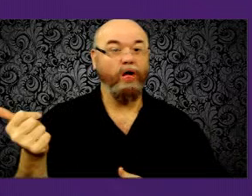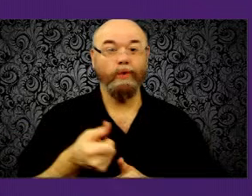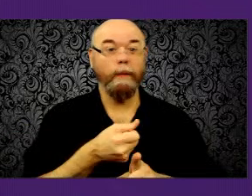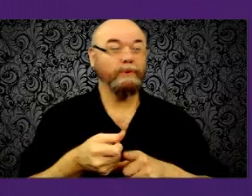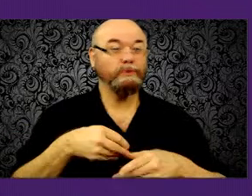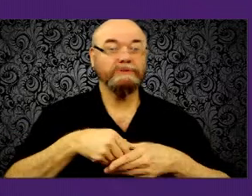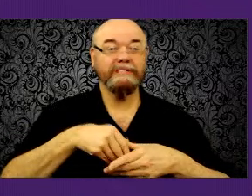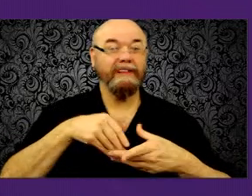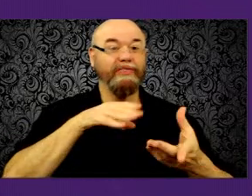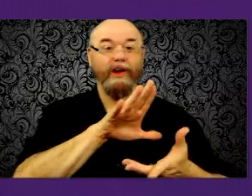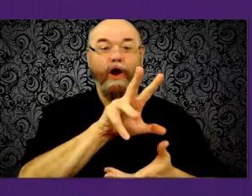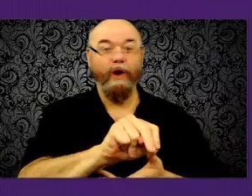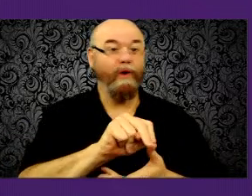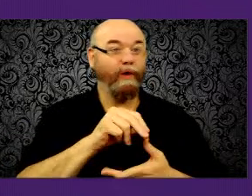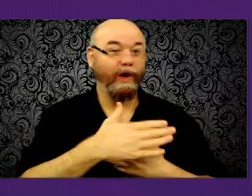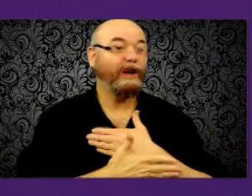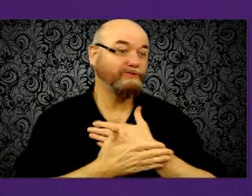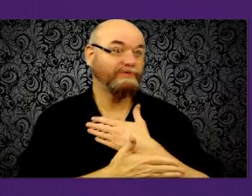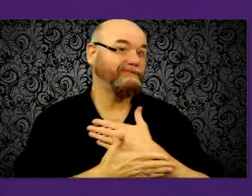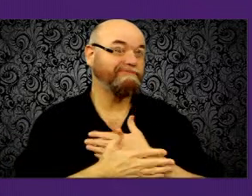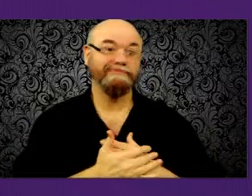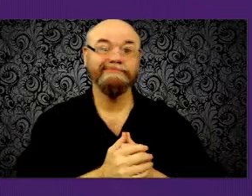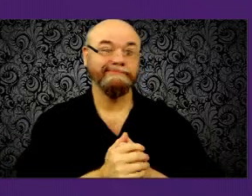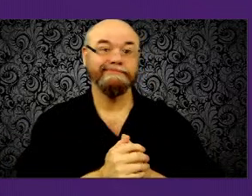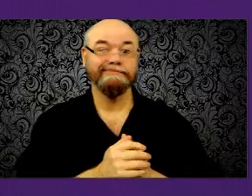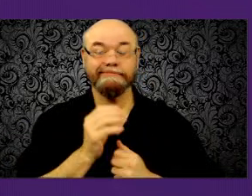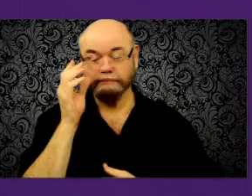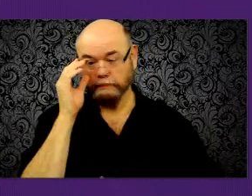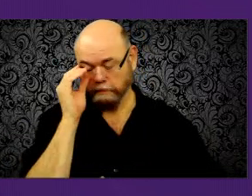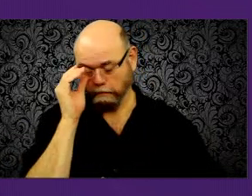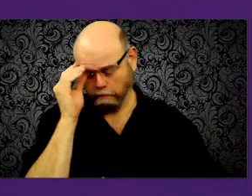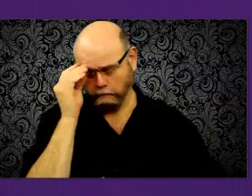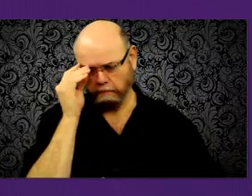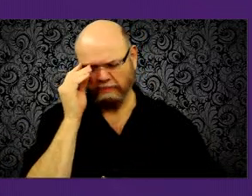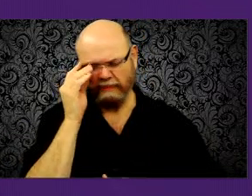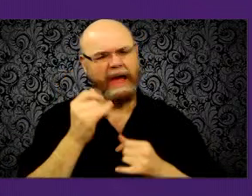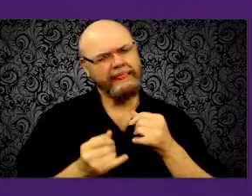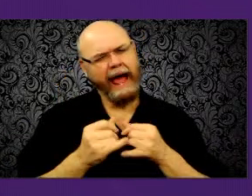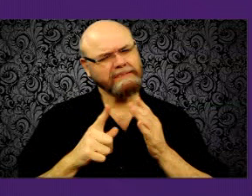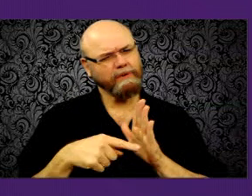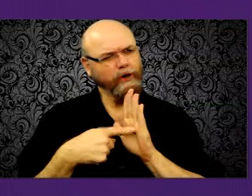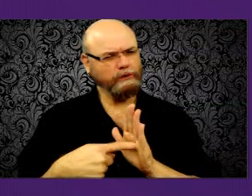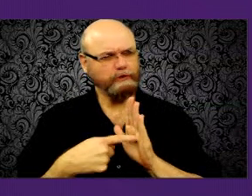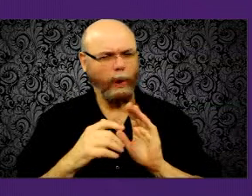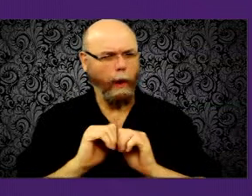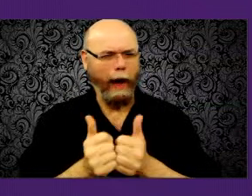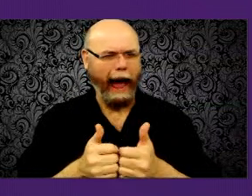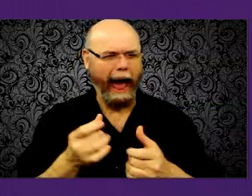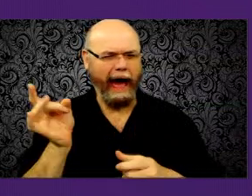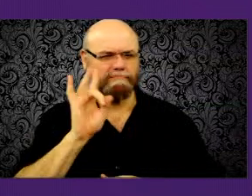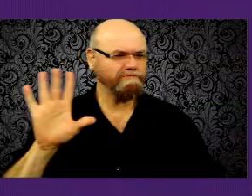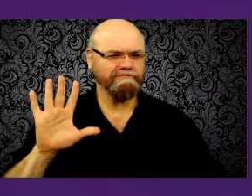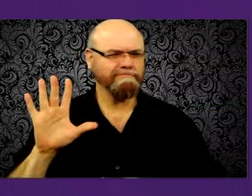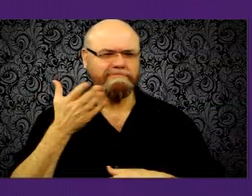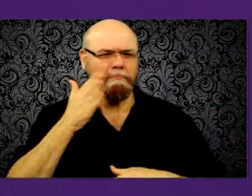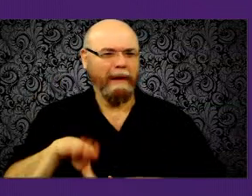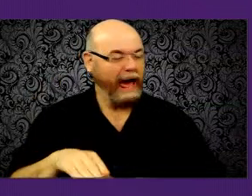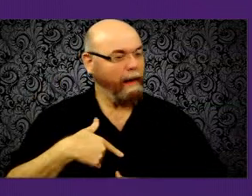Lastly, it highlights how truly bad situations in their country have to be to drive them out